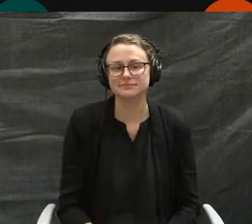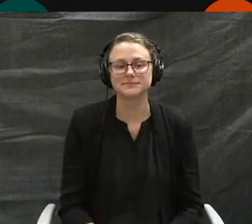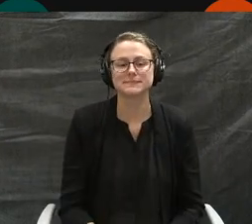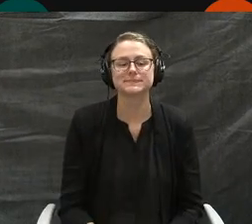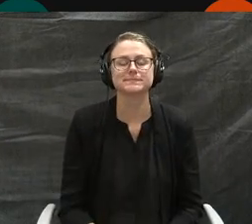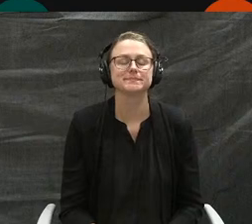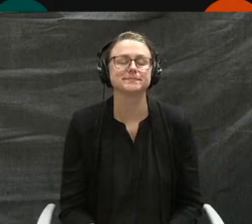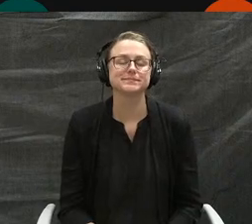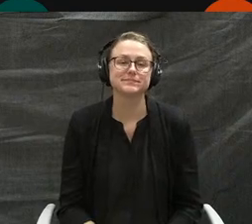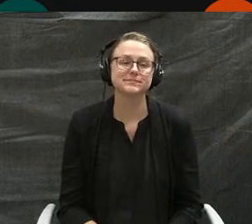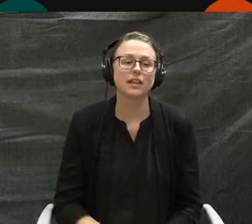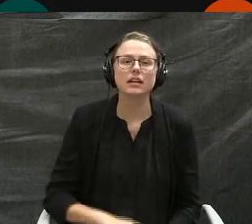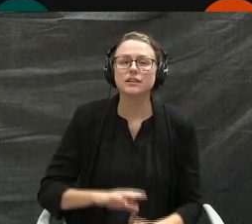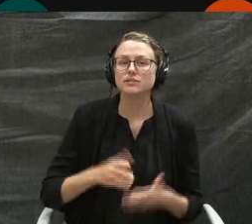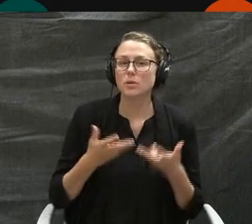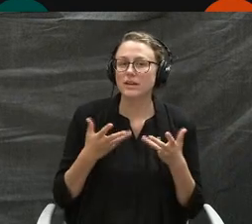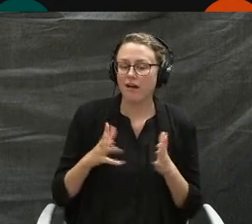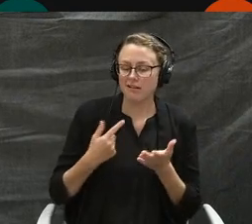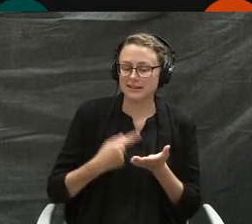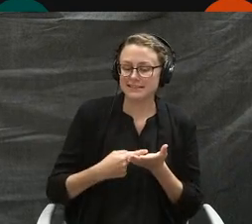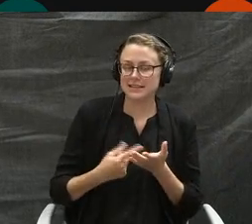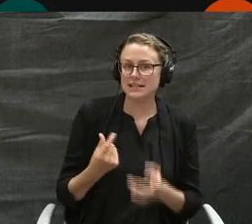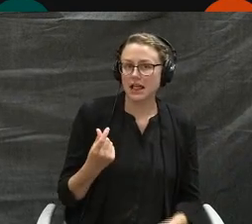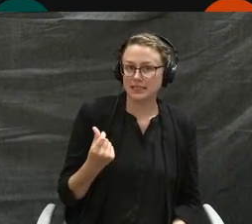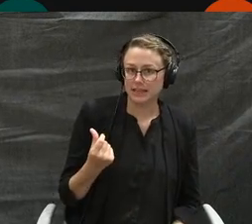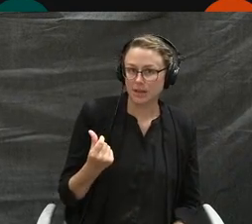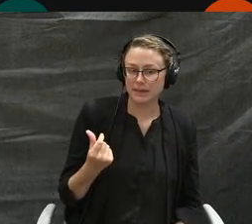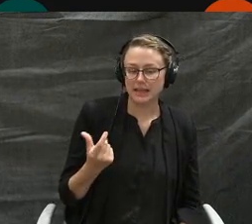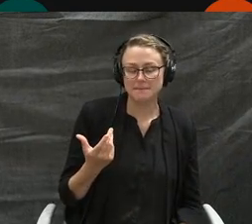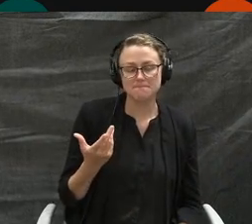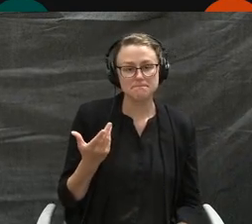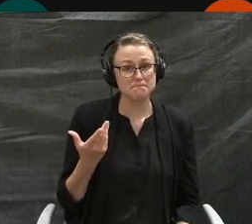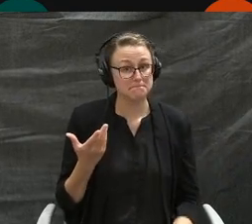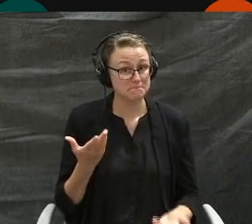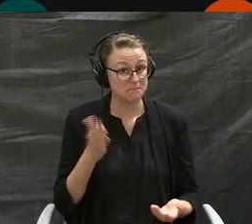bit about was would it be possible for this plan to be